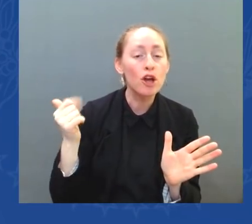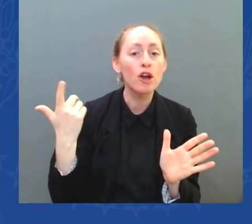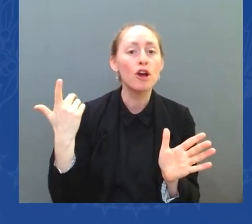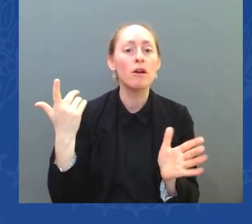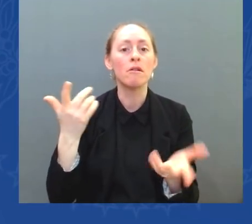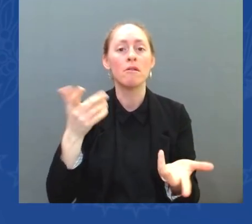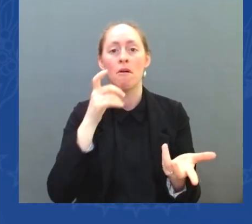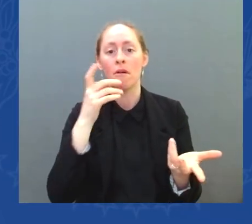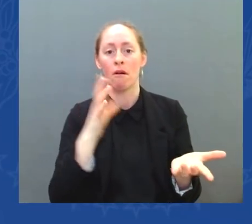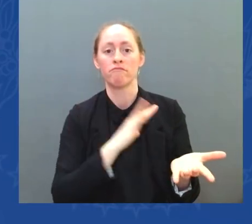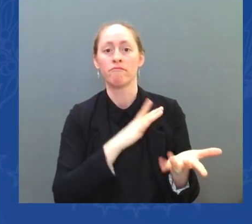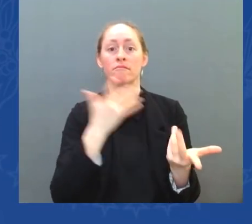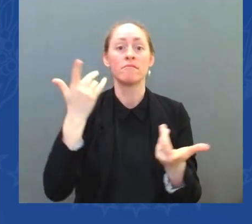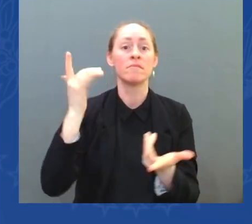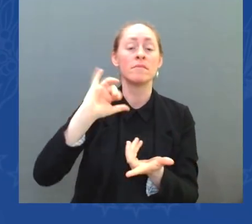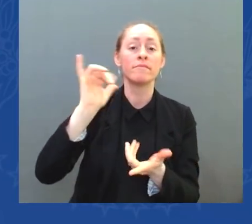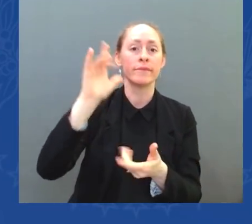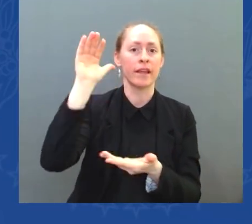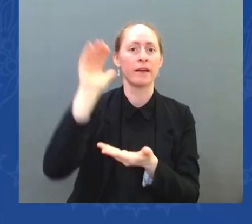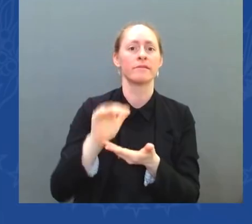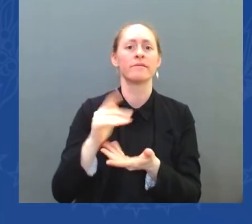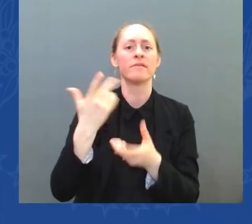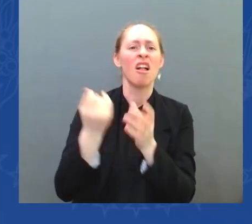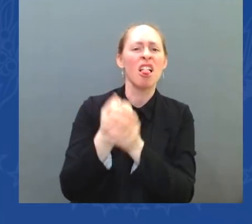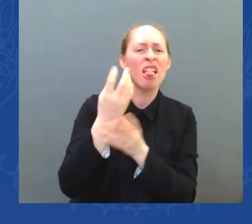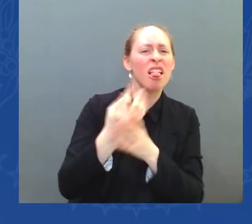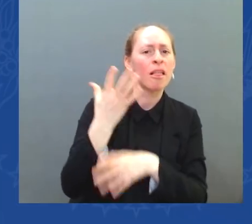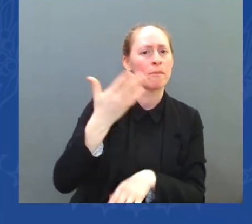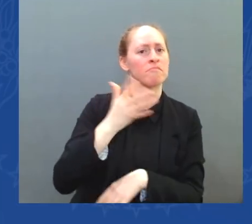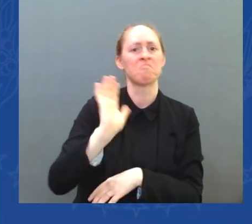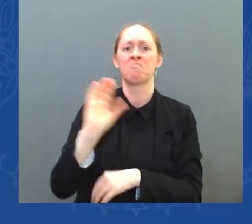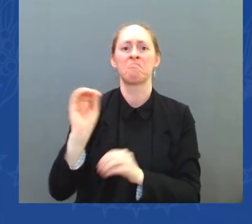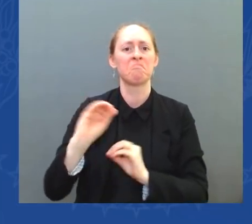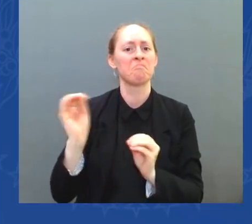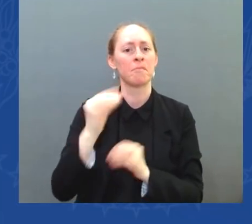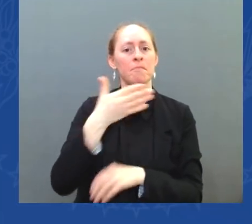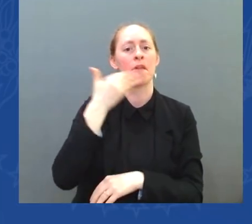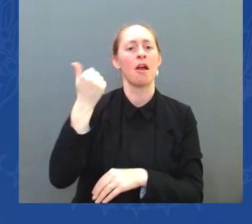like right here at POET in Menlo. And so the president is here to support that.